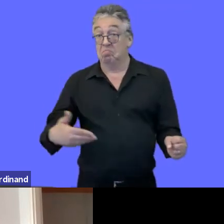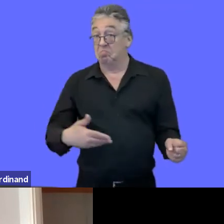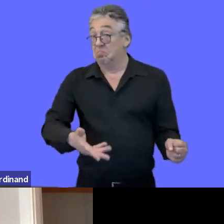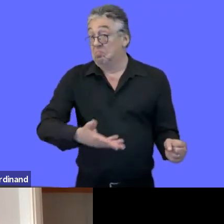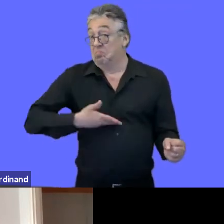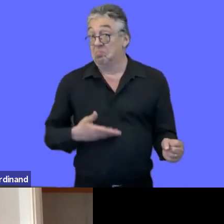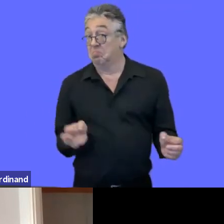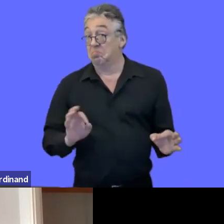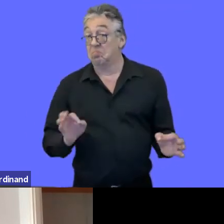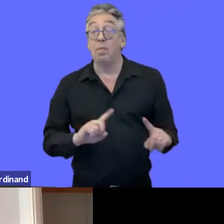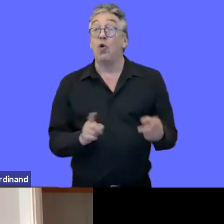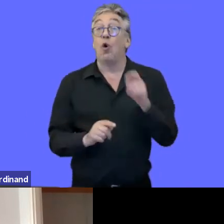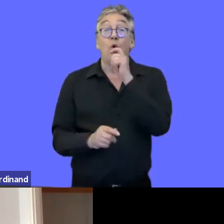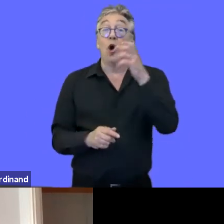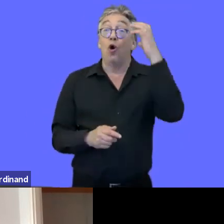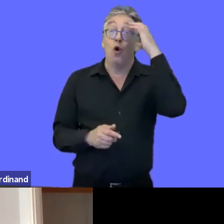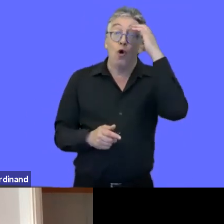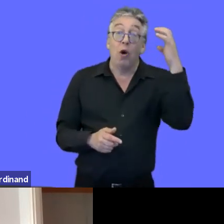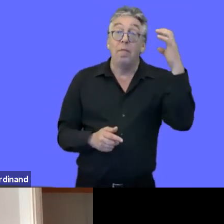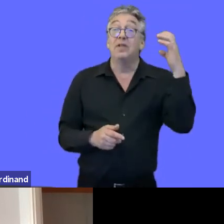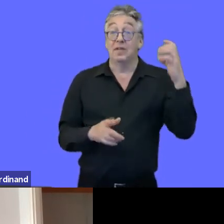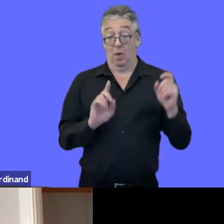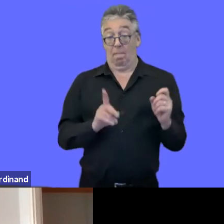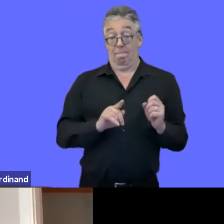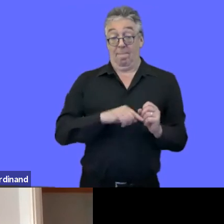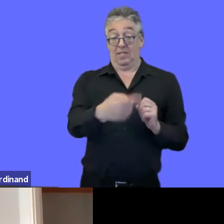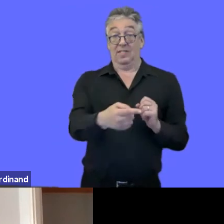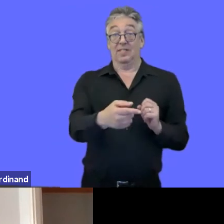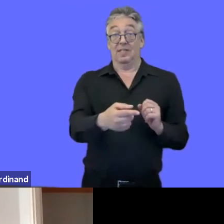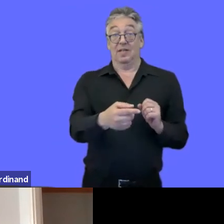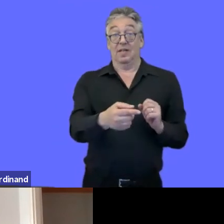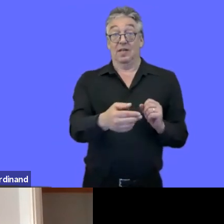but Hungary is due to periodic review before the CRPD committee next year